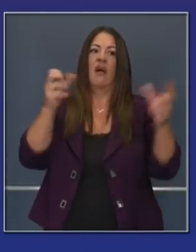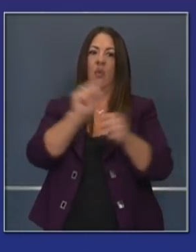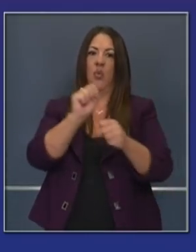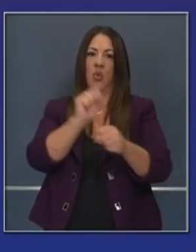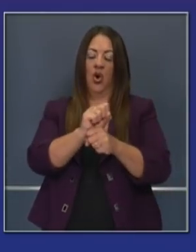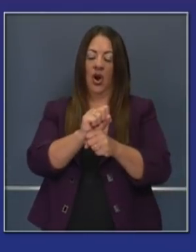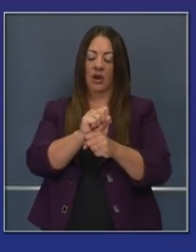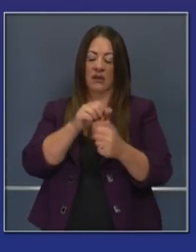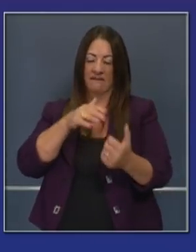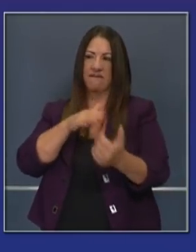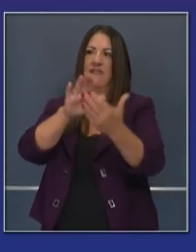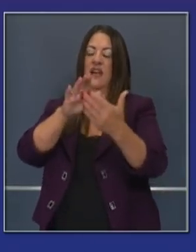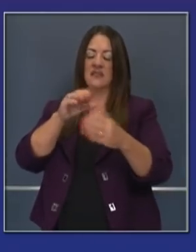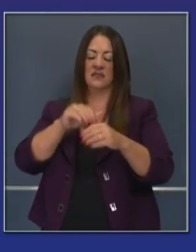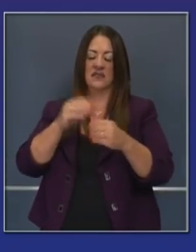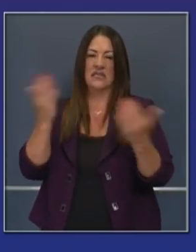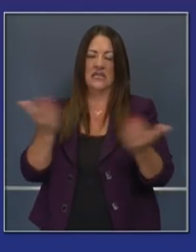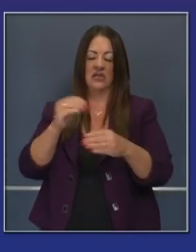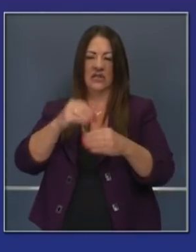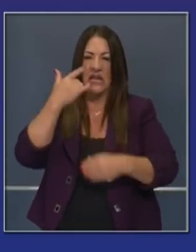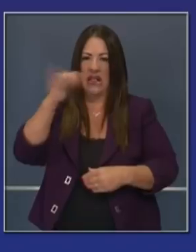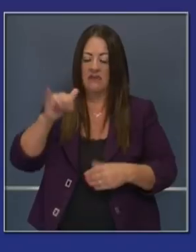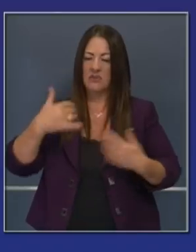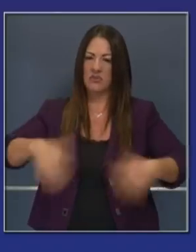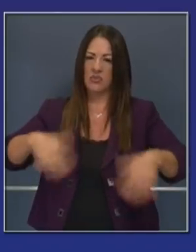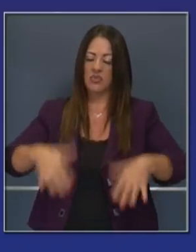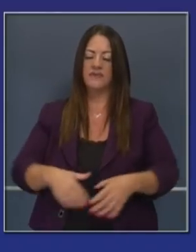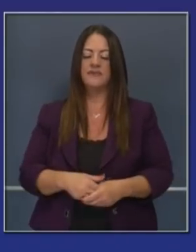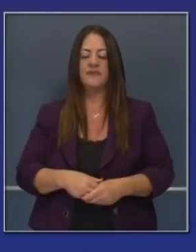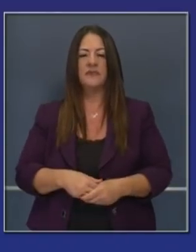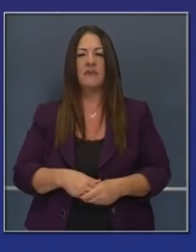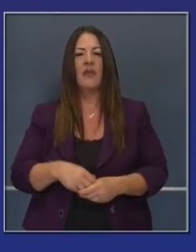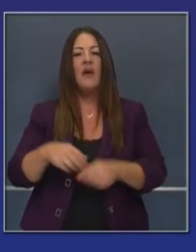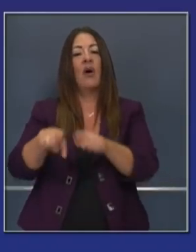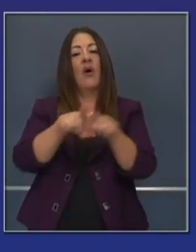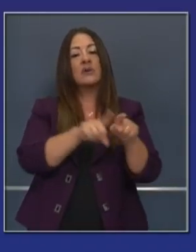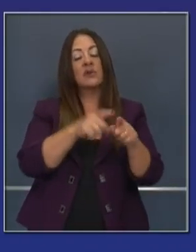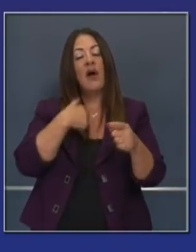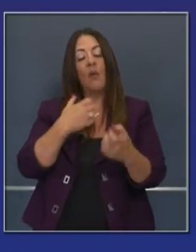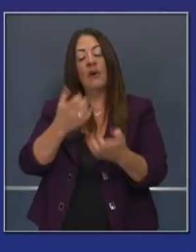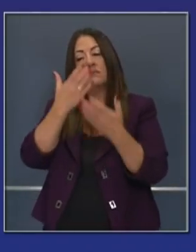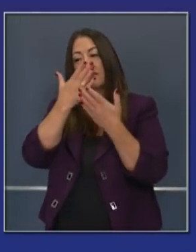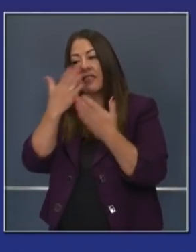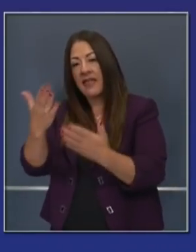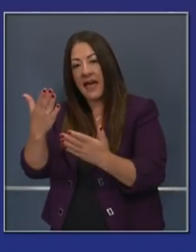TWO NEW ONES IN ORANGE COUNTY 5,000 PLUS FIREFIGHTERS CONTINUE TO DO EXTRAORDINARY WORK IN THESE EXTRAORDINARY